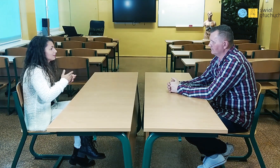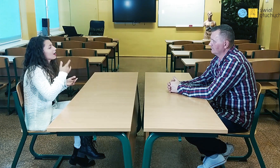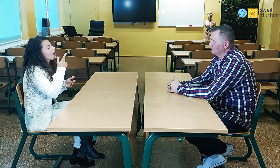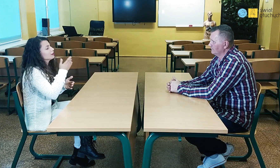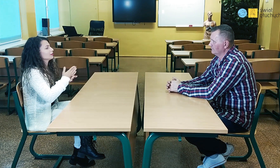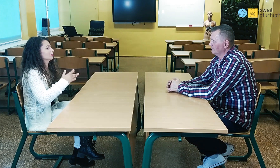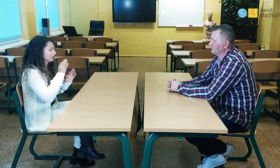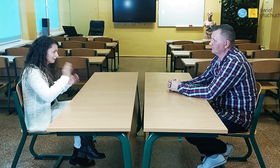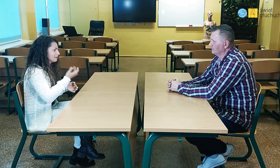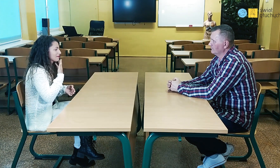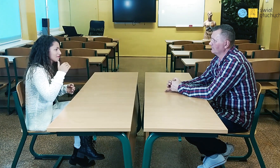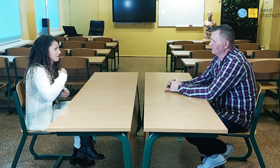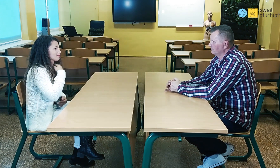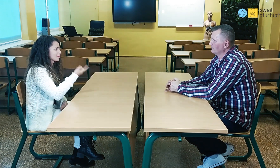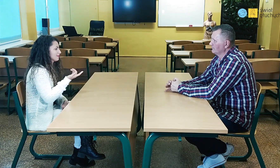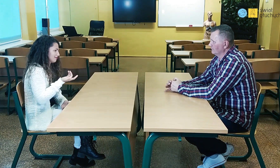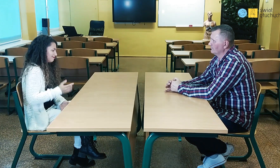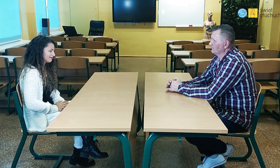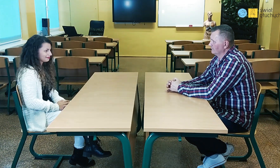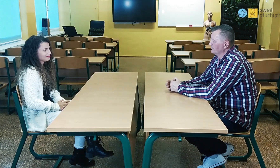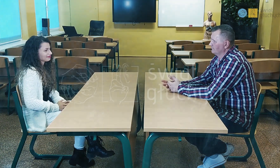while others don't have such problems and can speak.